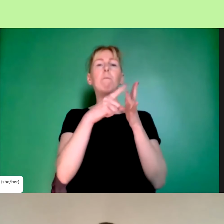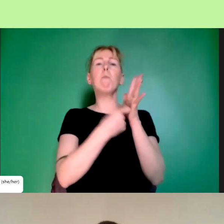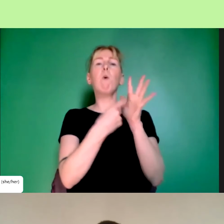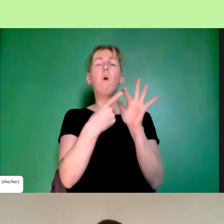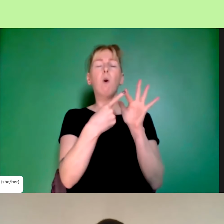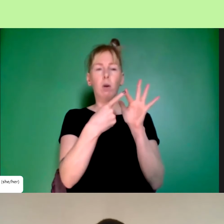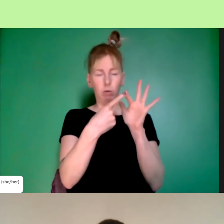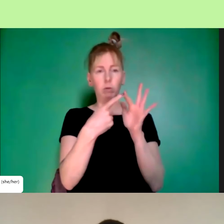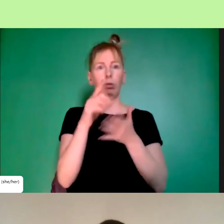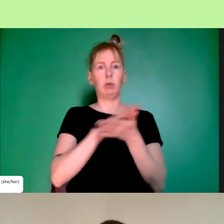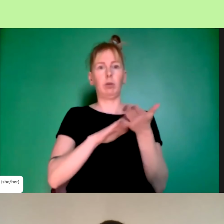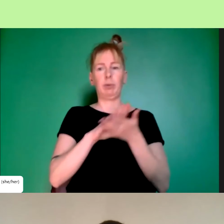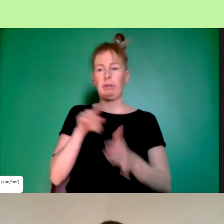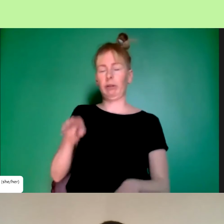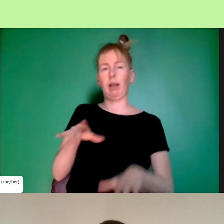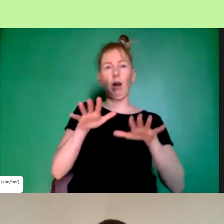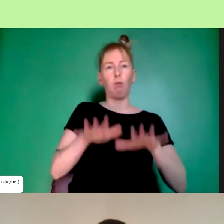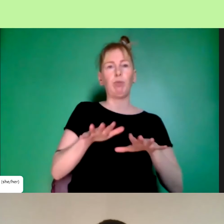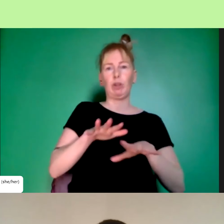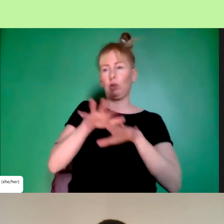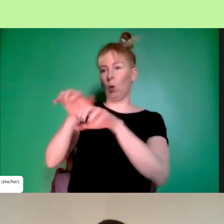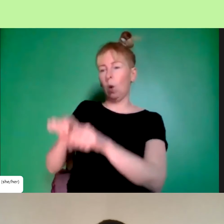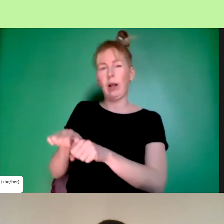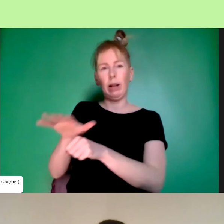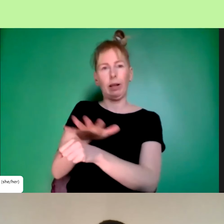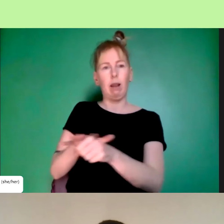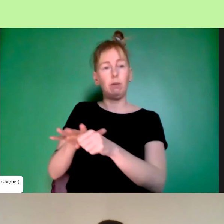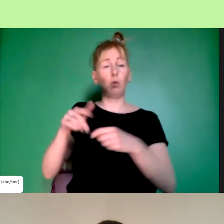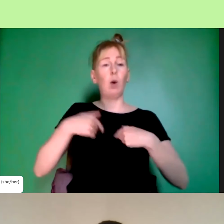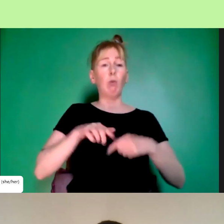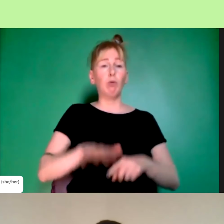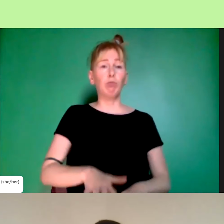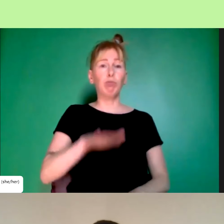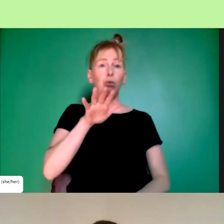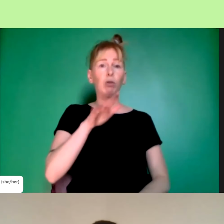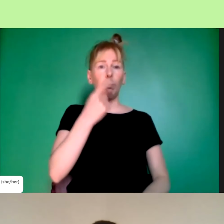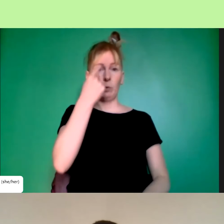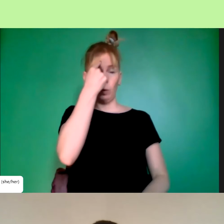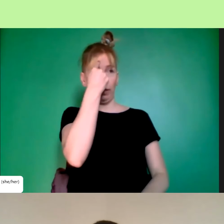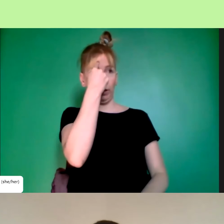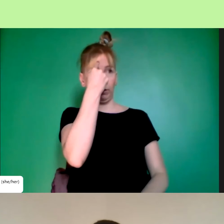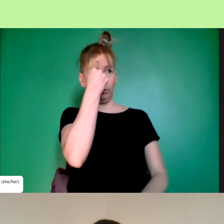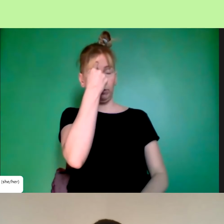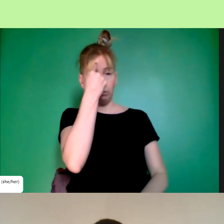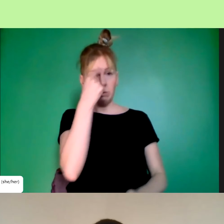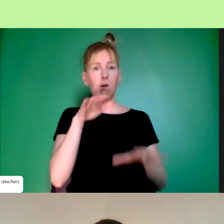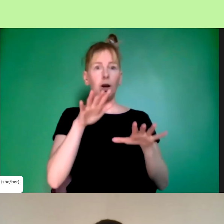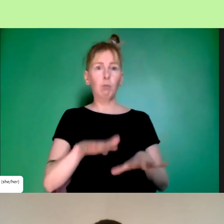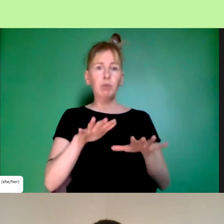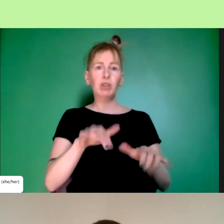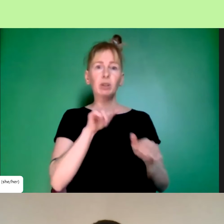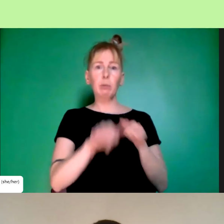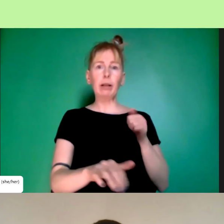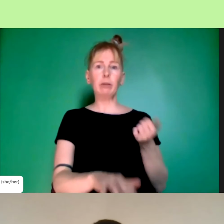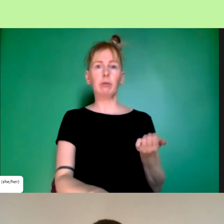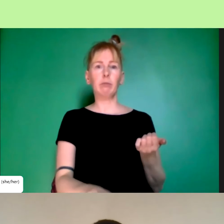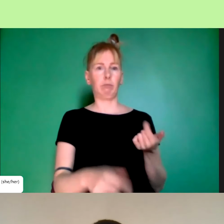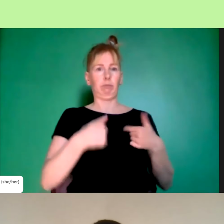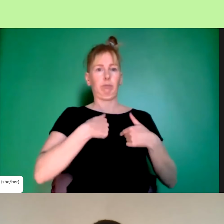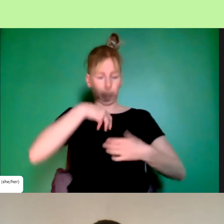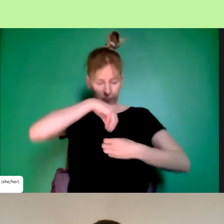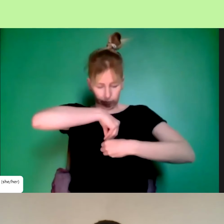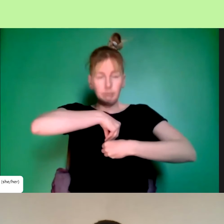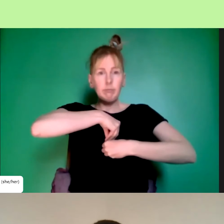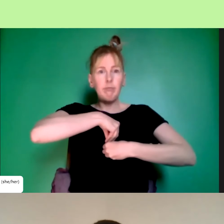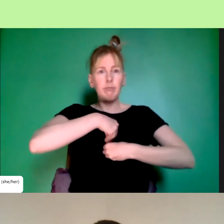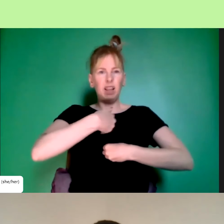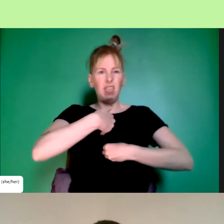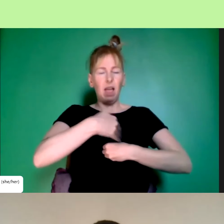in my soul, to think British is best, right? So it's like, how do I even begin when